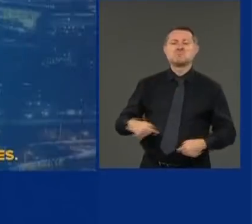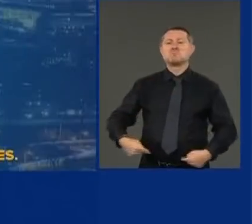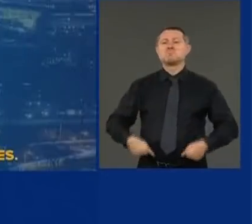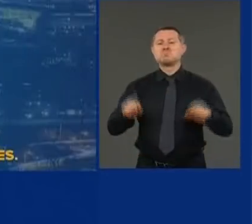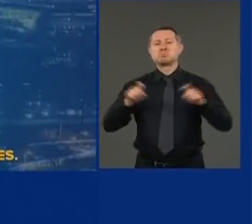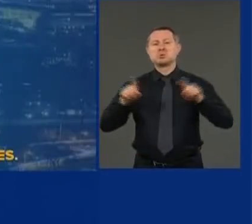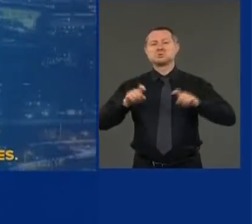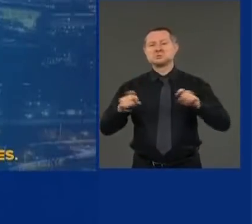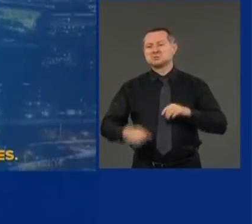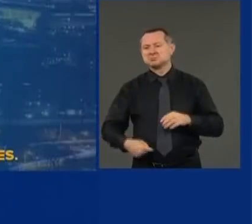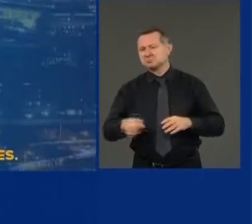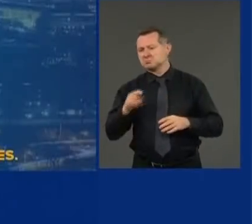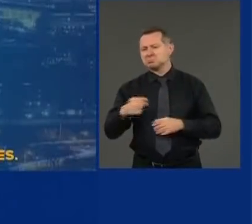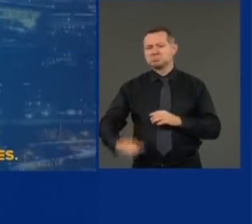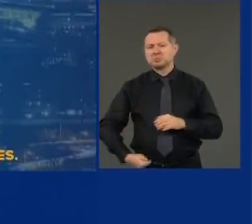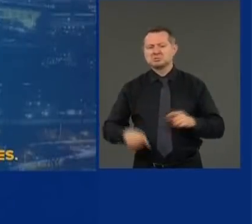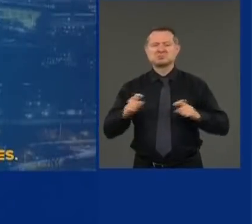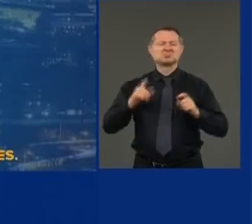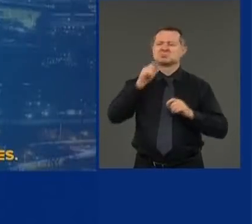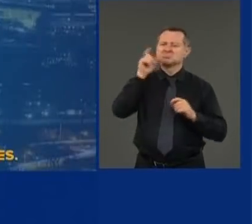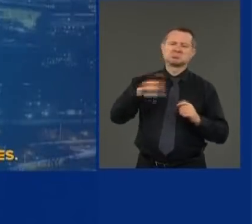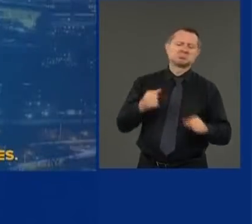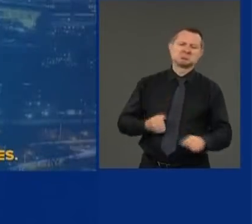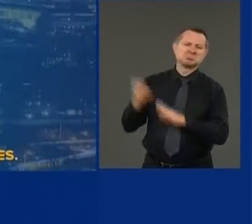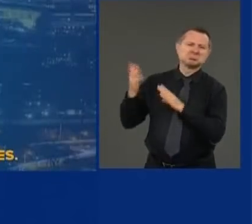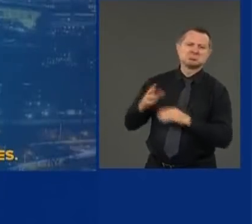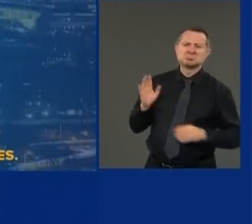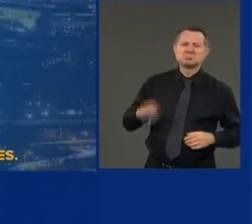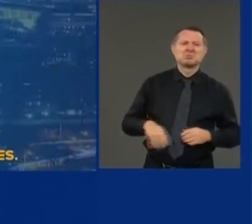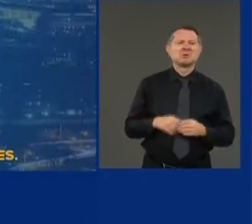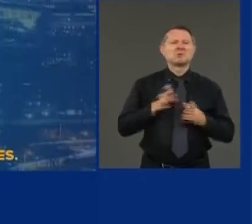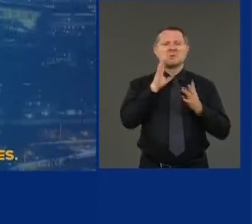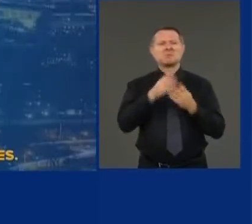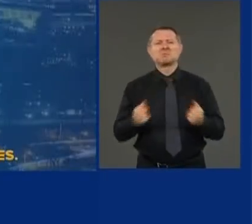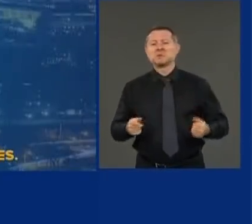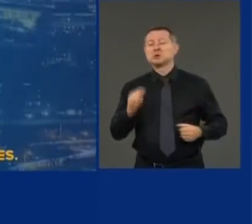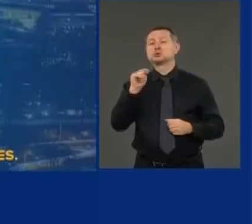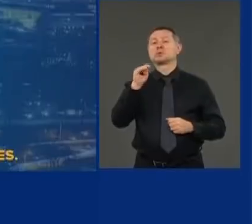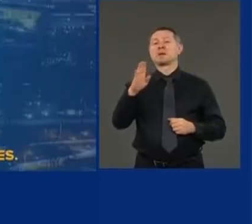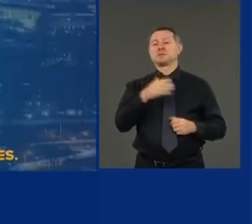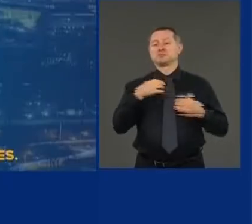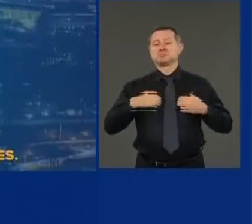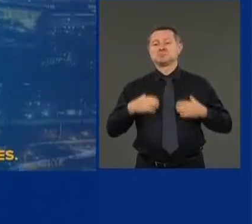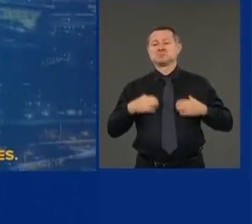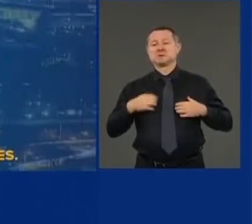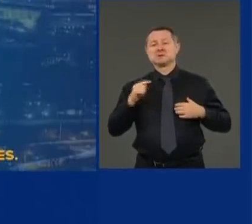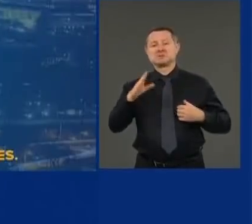THE PROBLEM WITH CANCER. NO MORE MAMMOGRAMS BECAUSE WE DON'T WANT TO KNOW AND THAT WILL SOLVE BREAST CANCER.